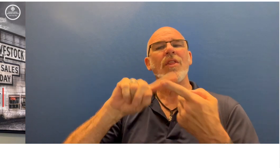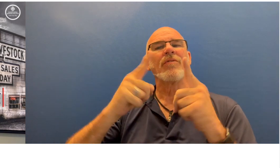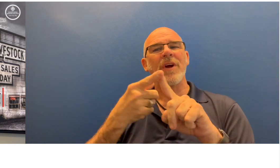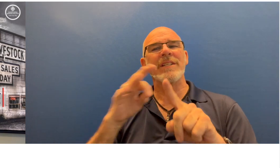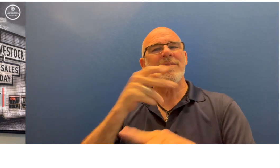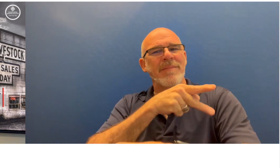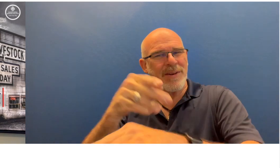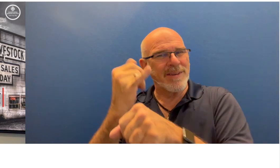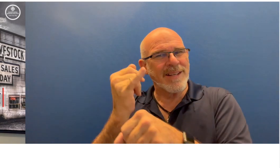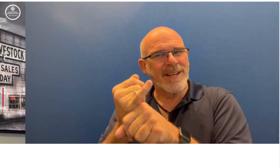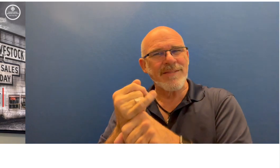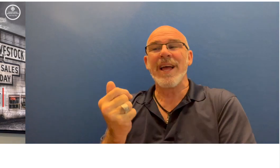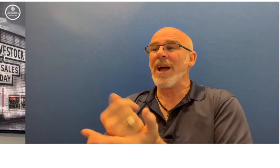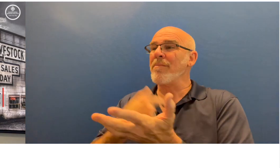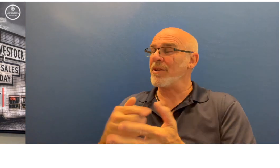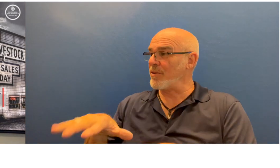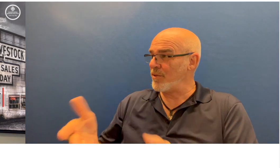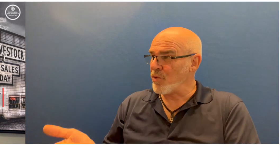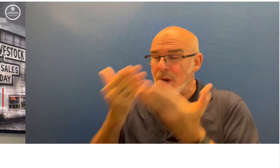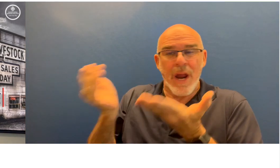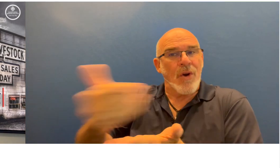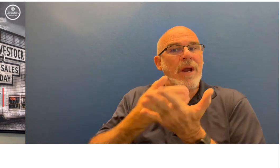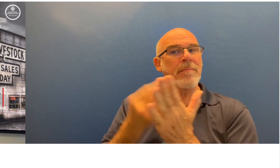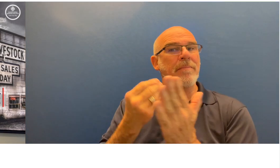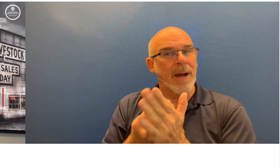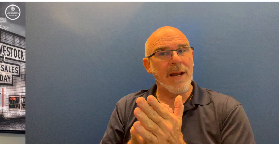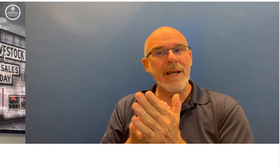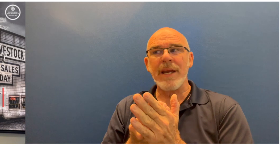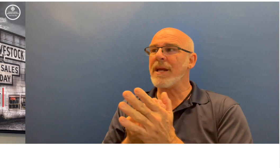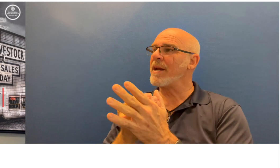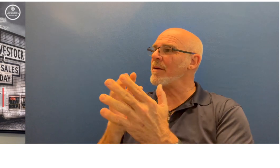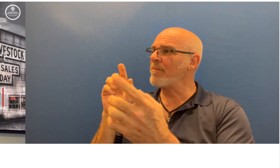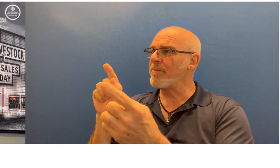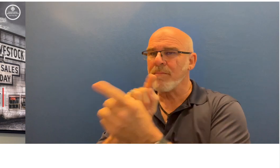They still help us raise money, and connect with the community, and are centrally involved